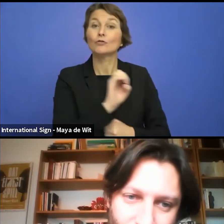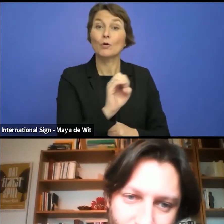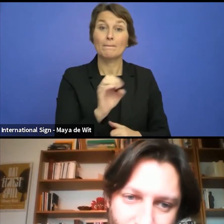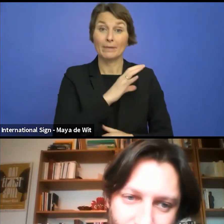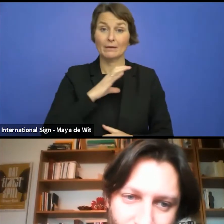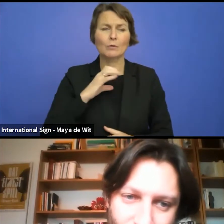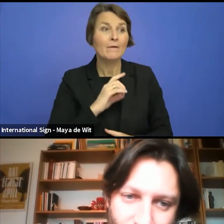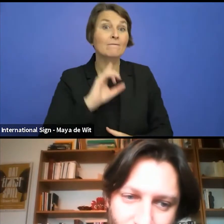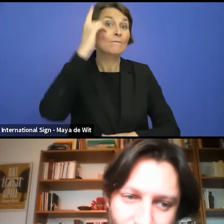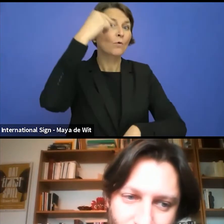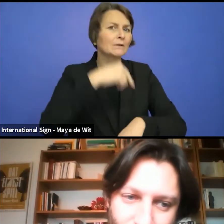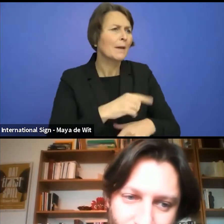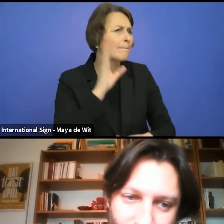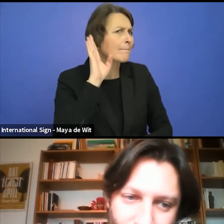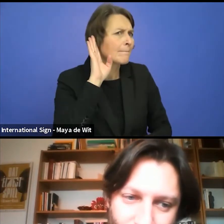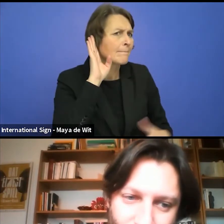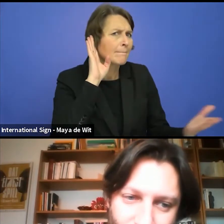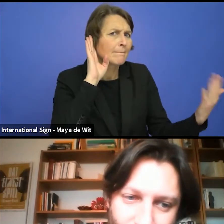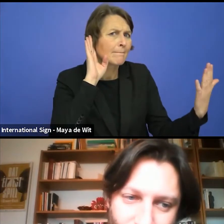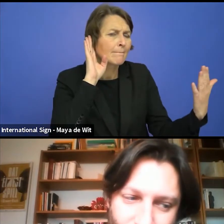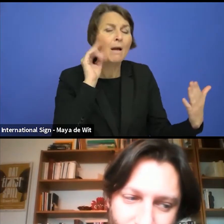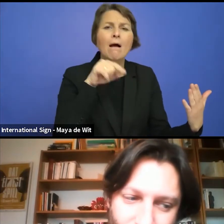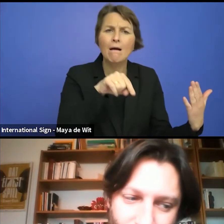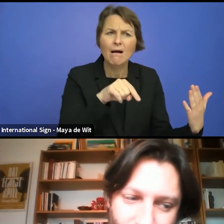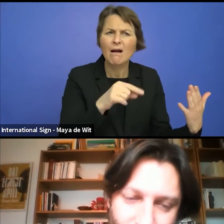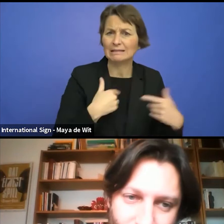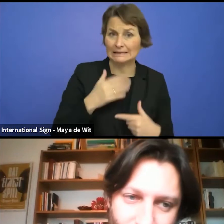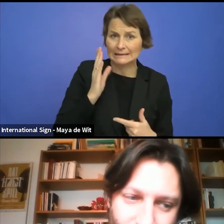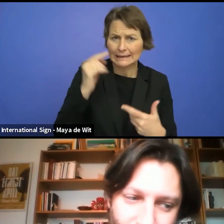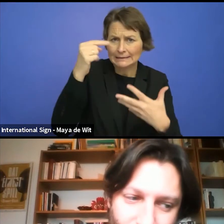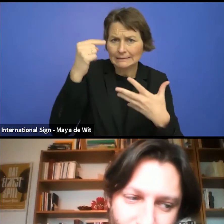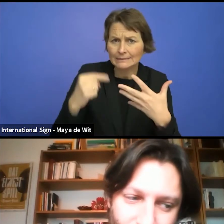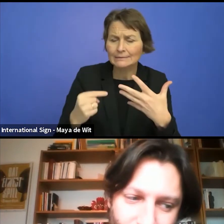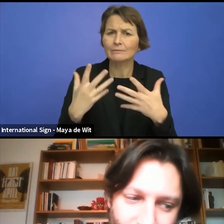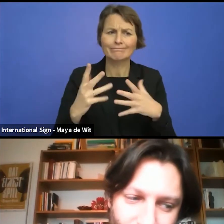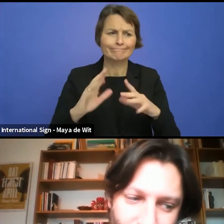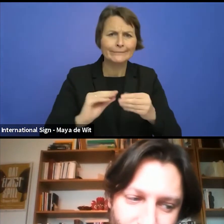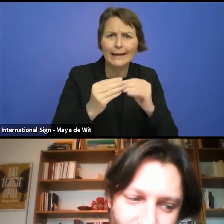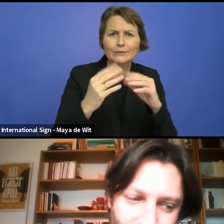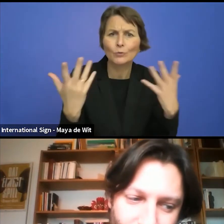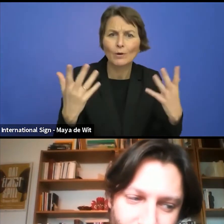What is our need ?Where are our challenges and back at the time this was basically just about